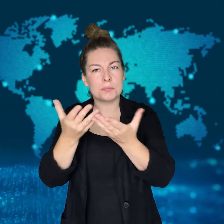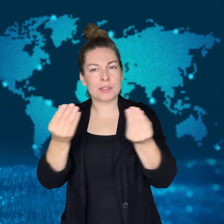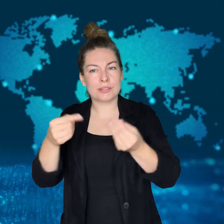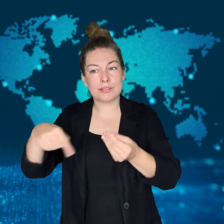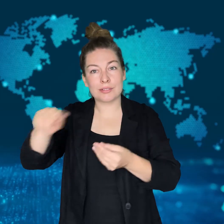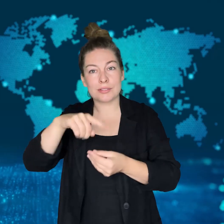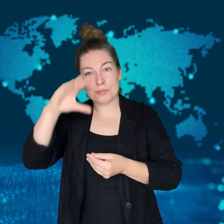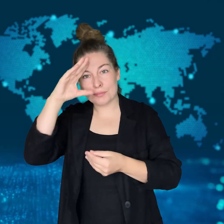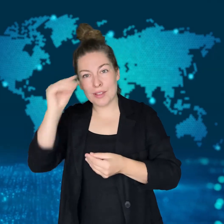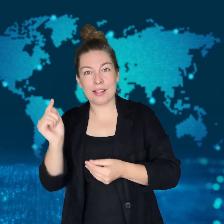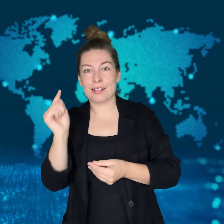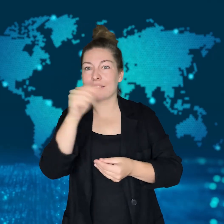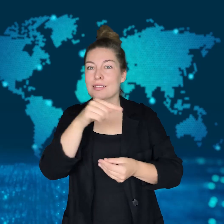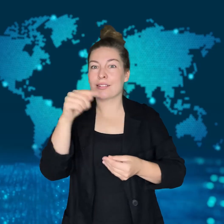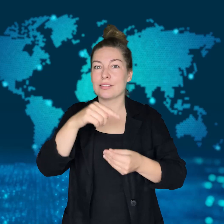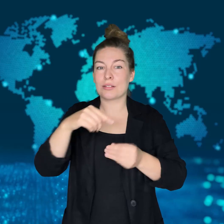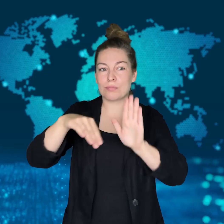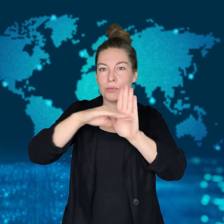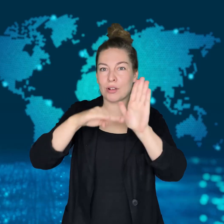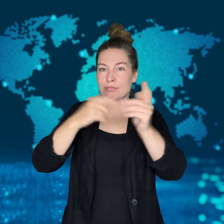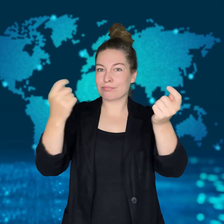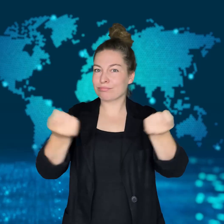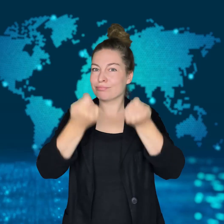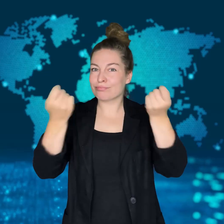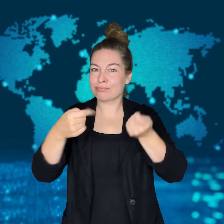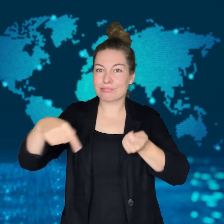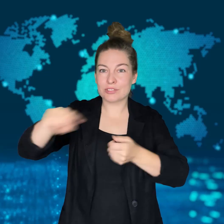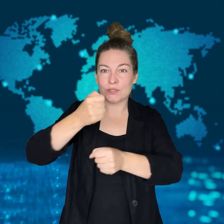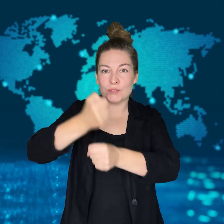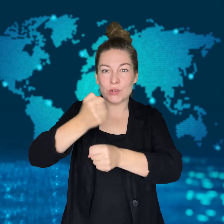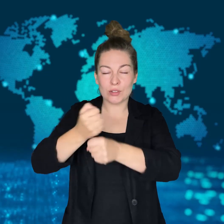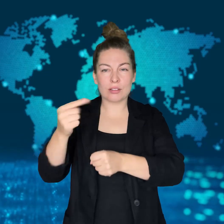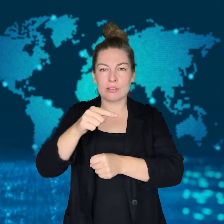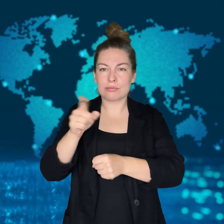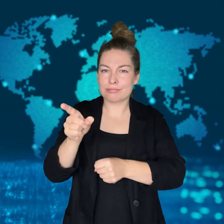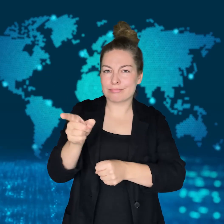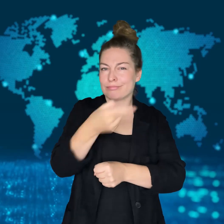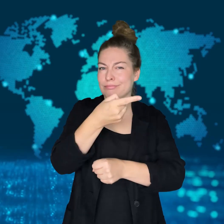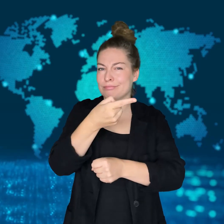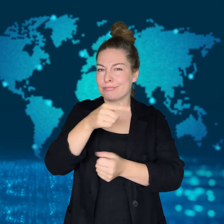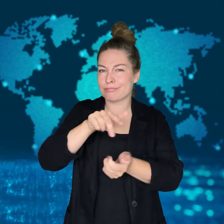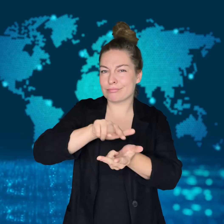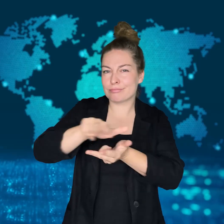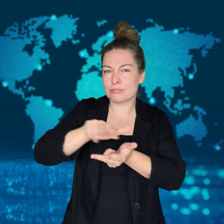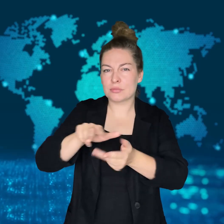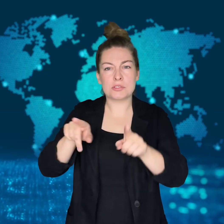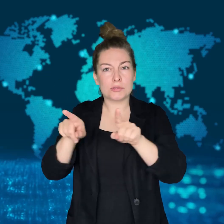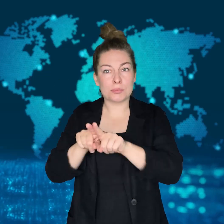He and his partner, Mr. Smith, are being accused of attending